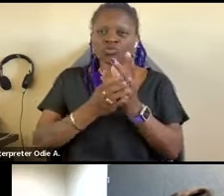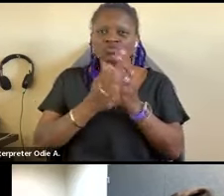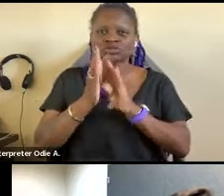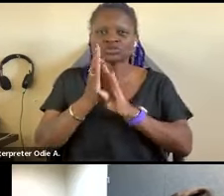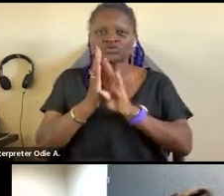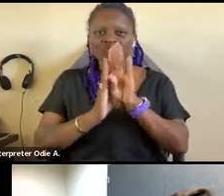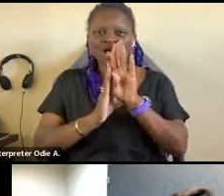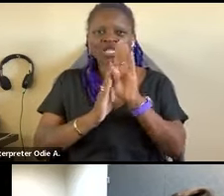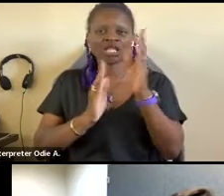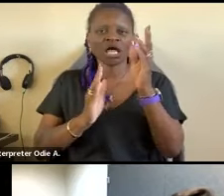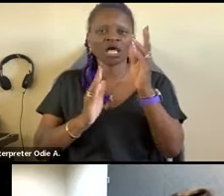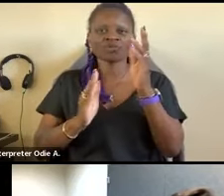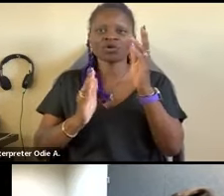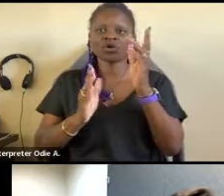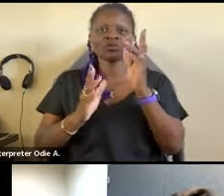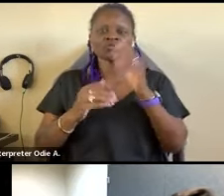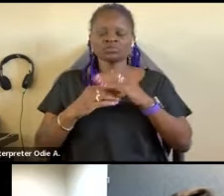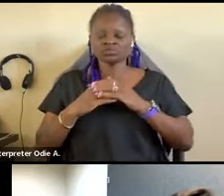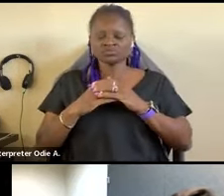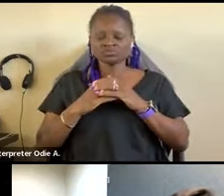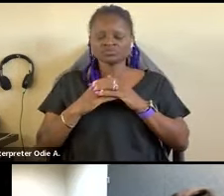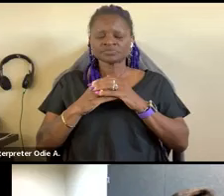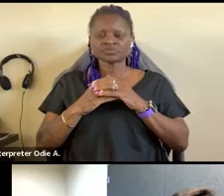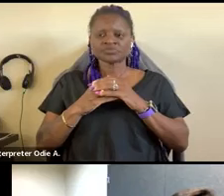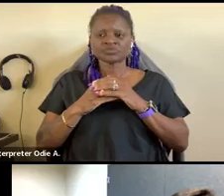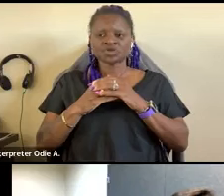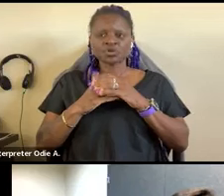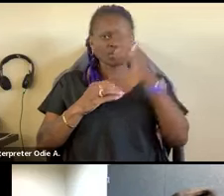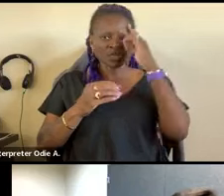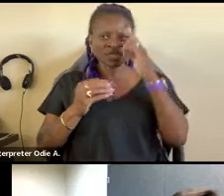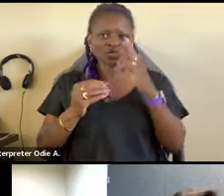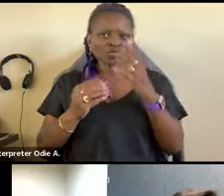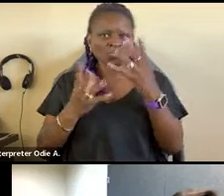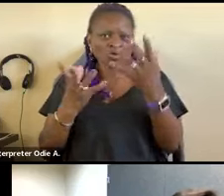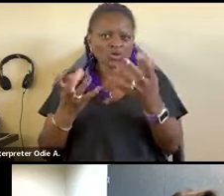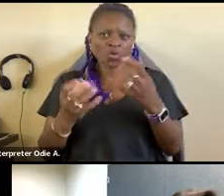To address this transition in more detail, we are very pleased to have with us today